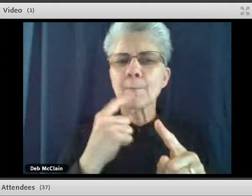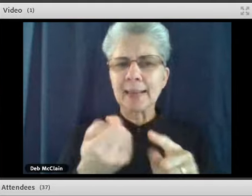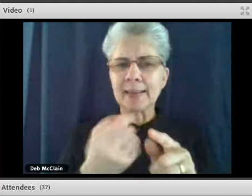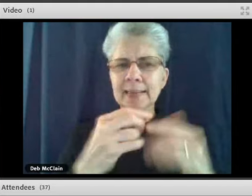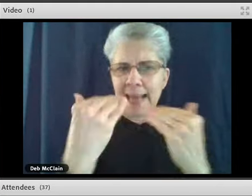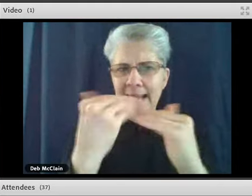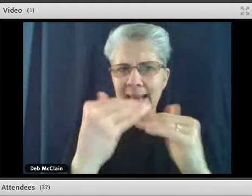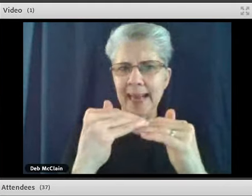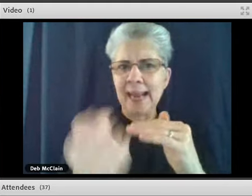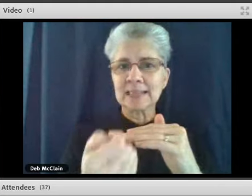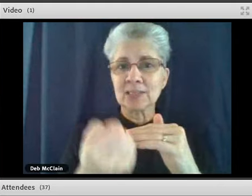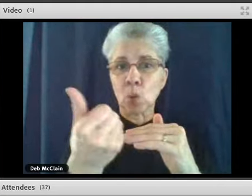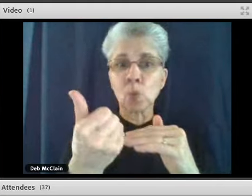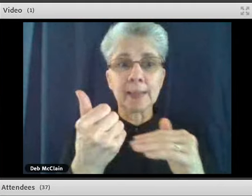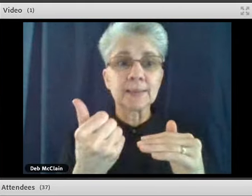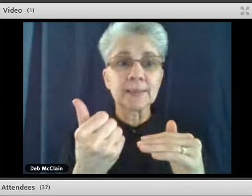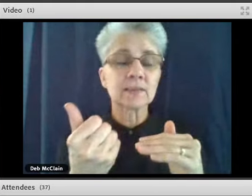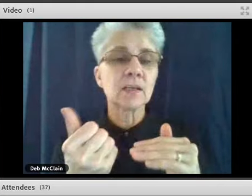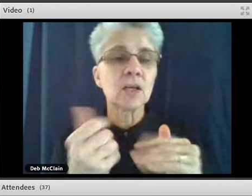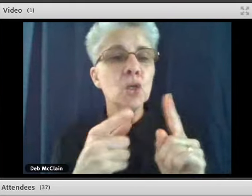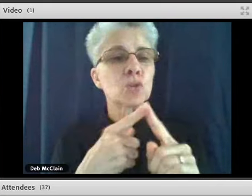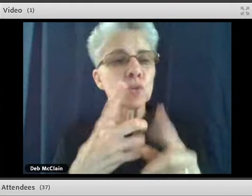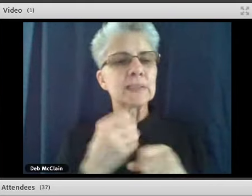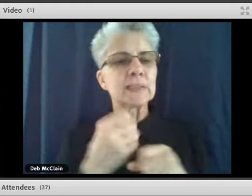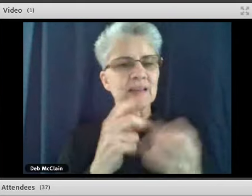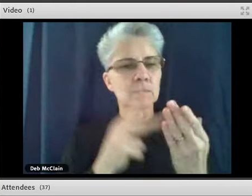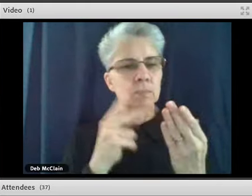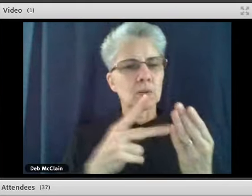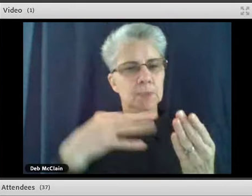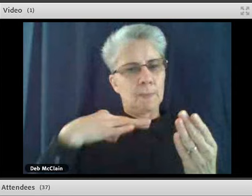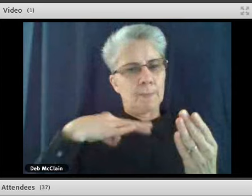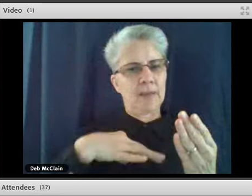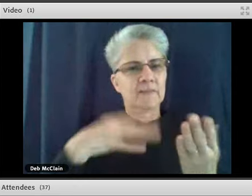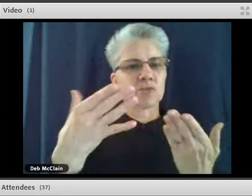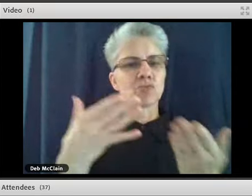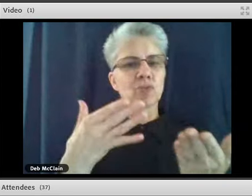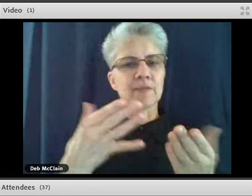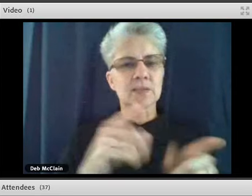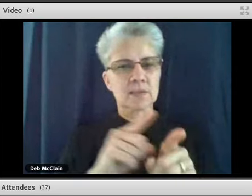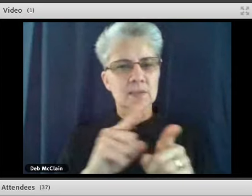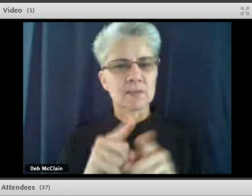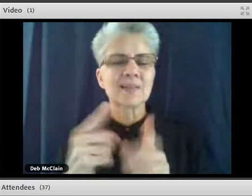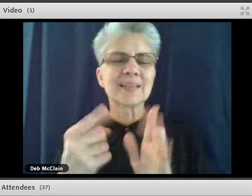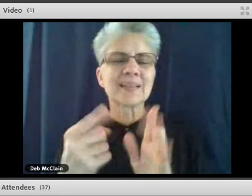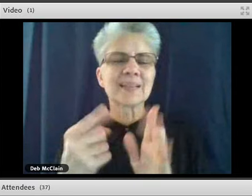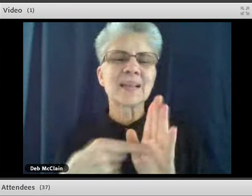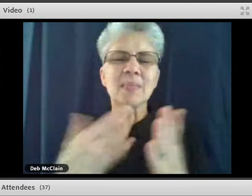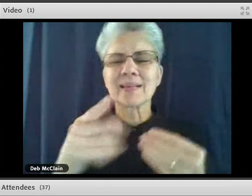from being excluded to receive programs, and benefits, and services. And so, sometimes, there's things